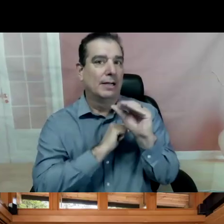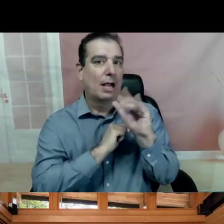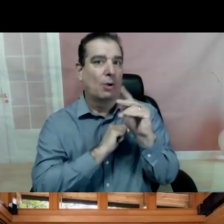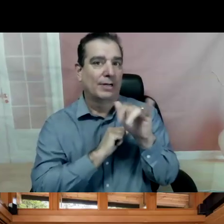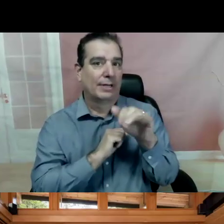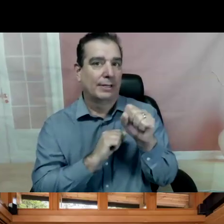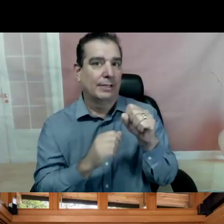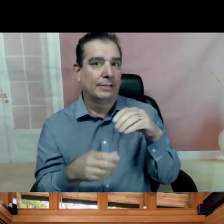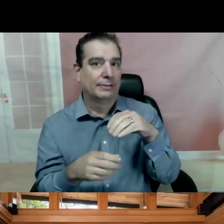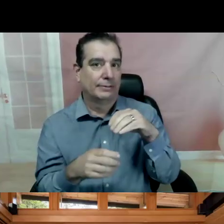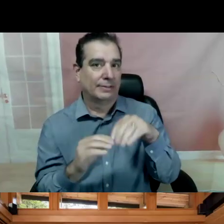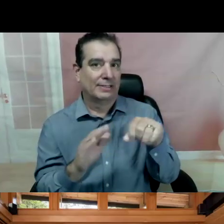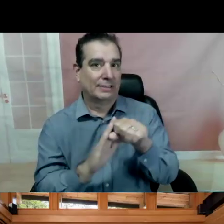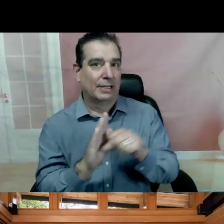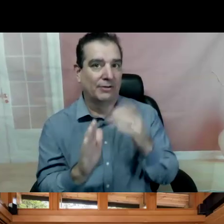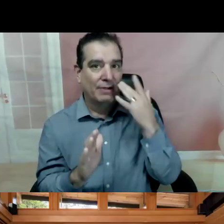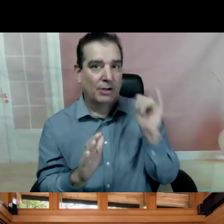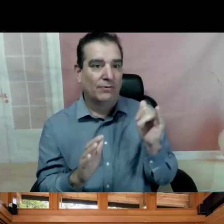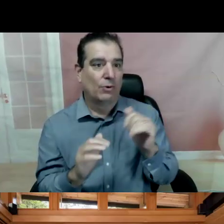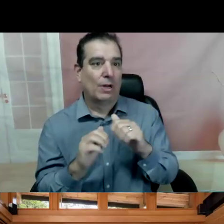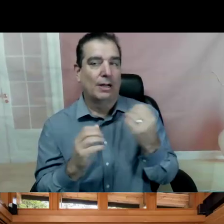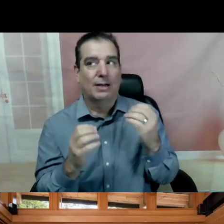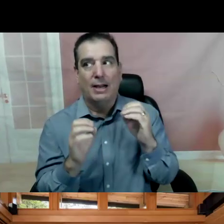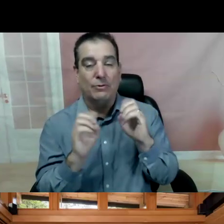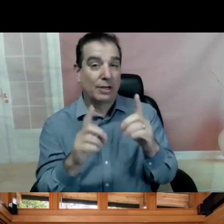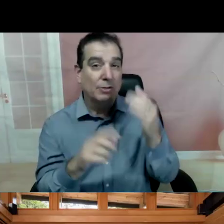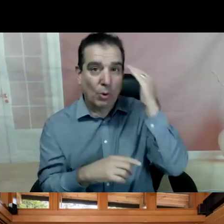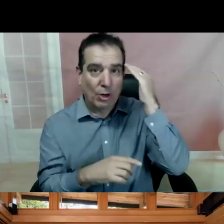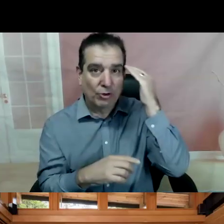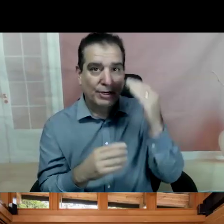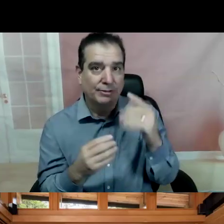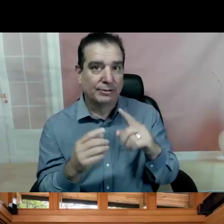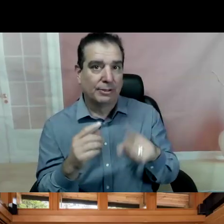workarounds for this. How does that look for the different counties? State of California,